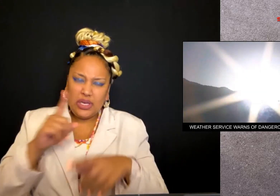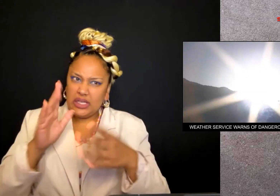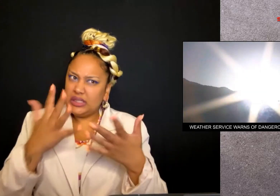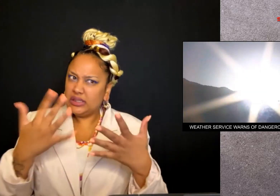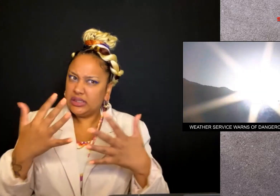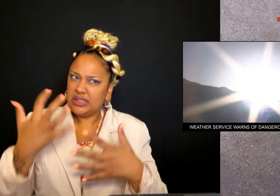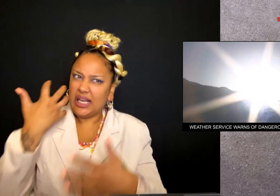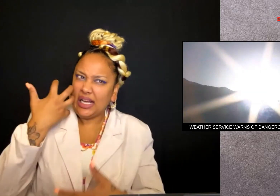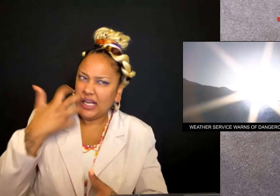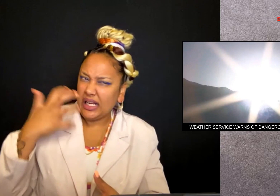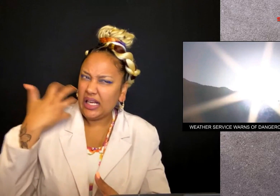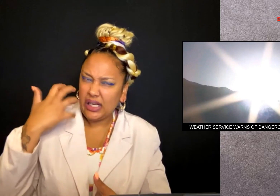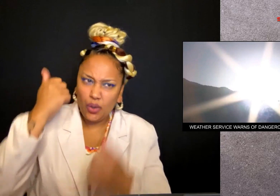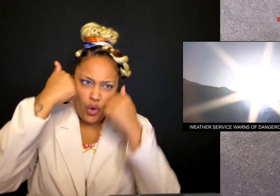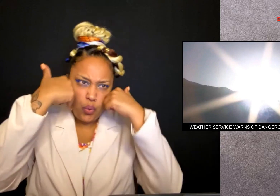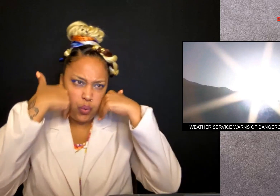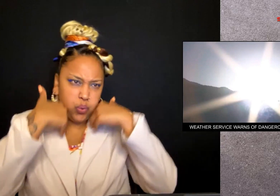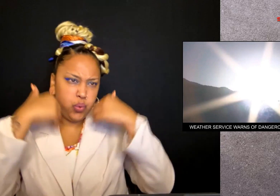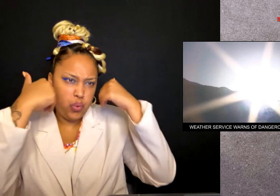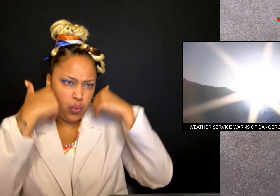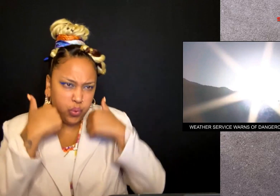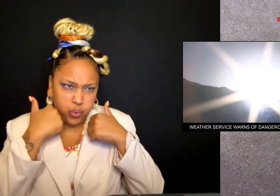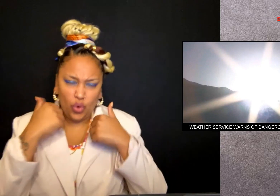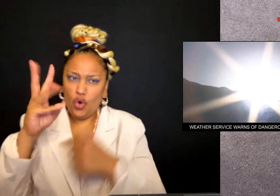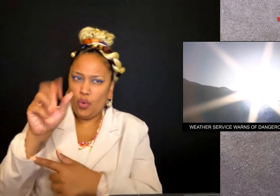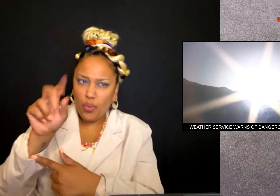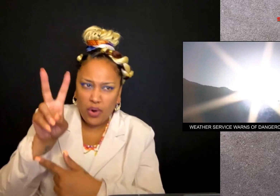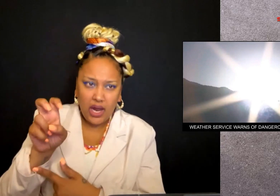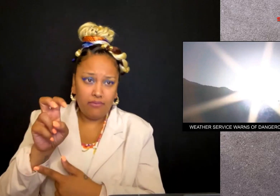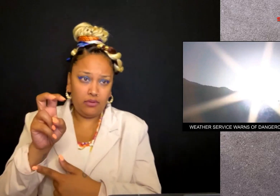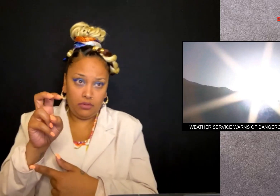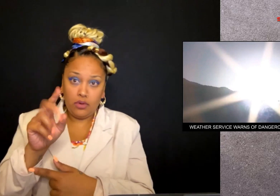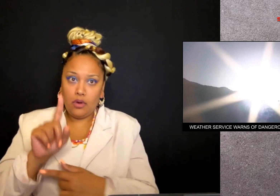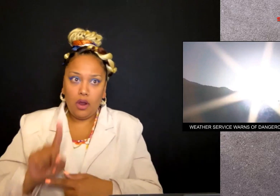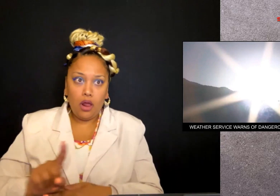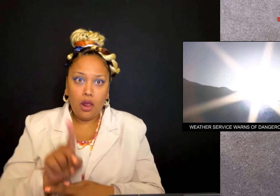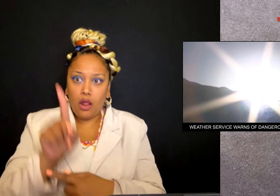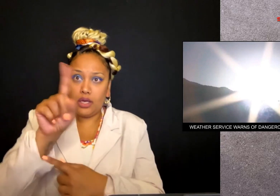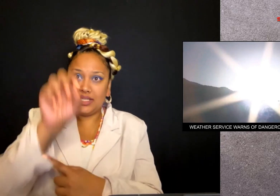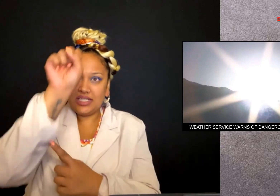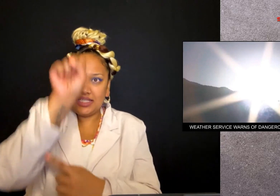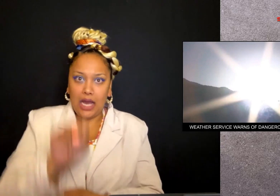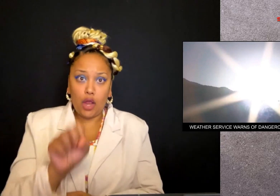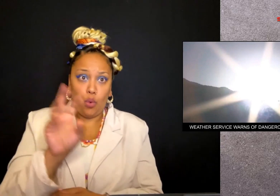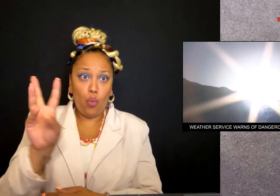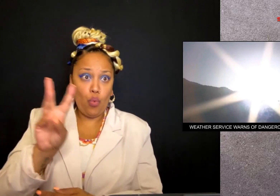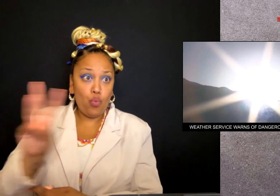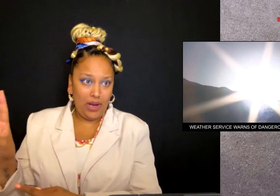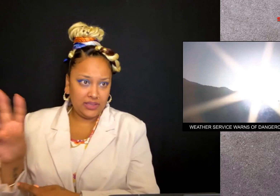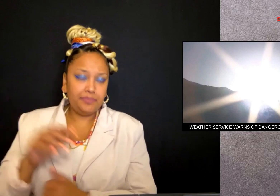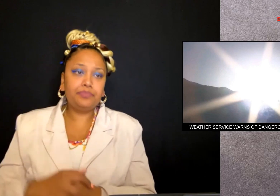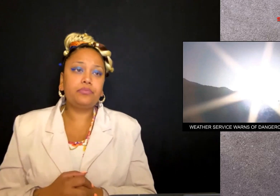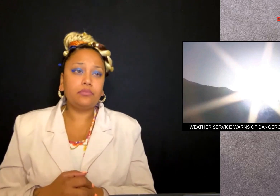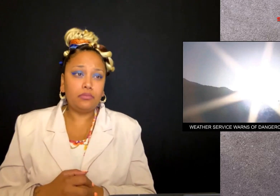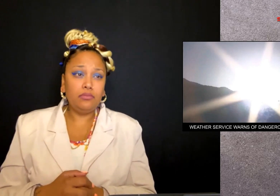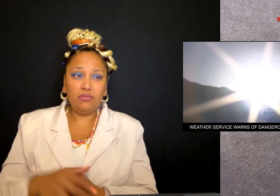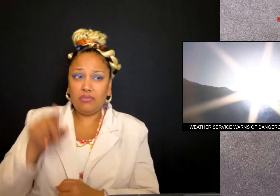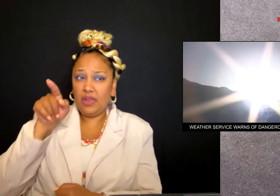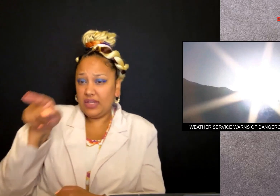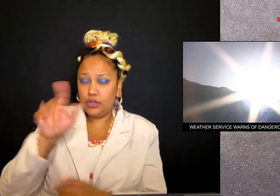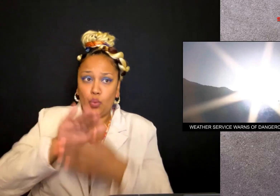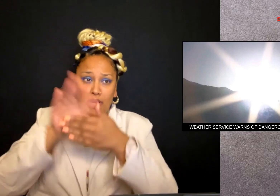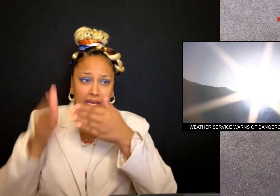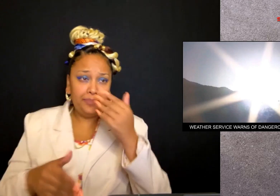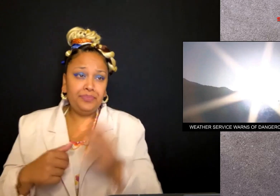about a dangerous and deadly heat wave headed for the Southwest through the weekend